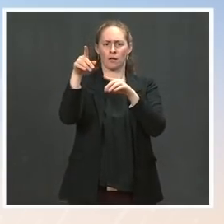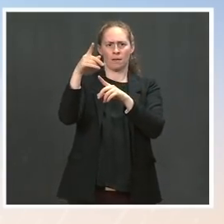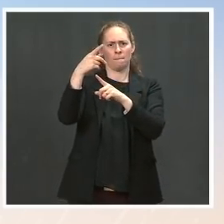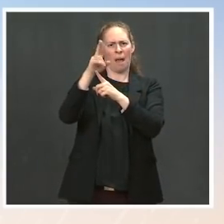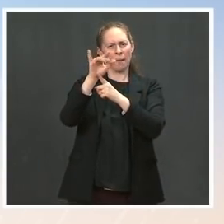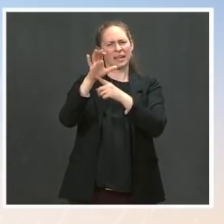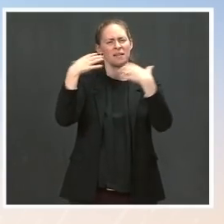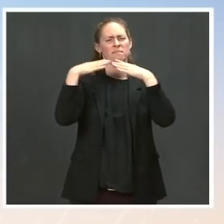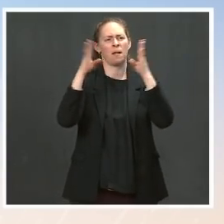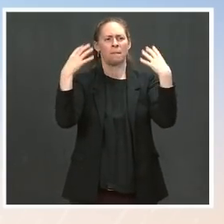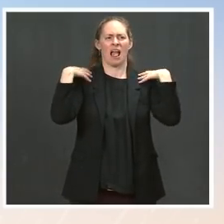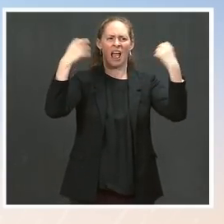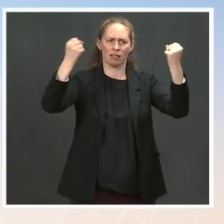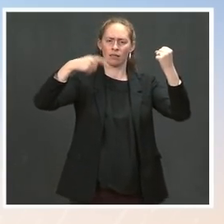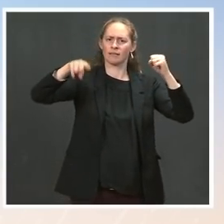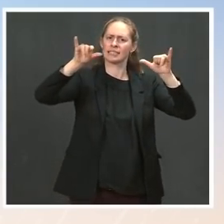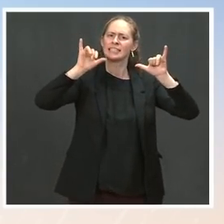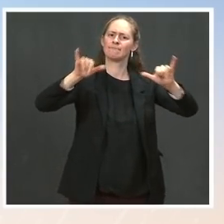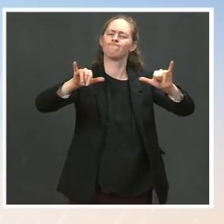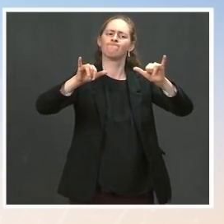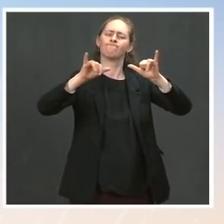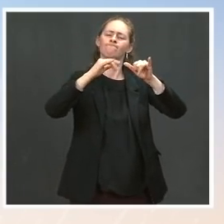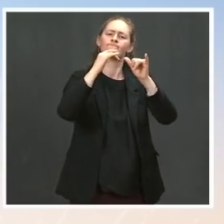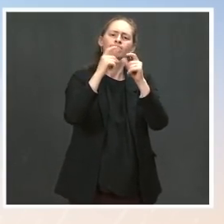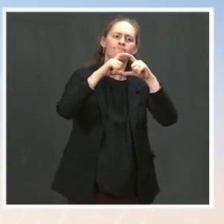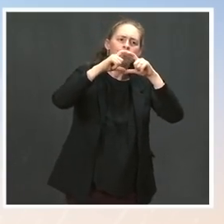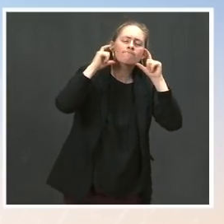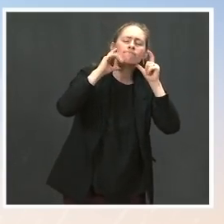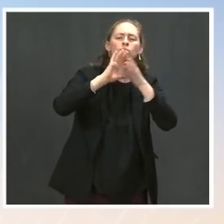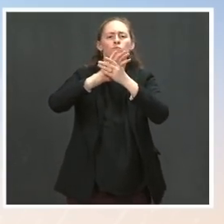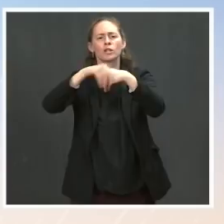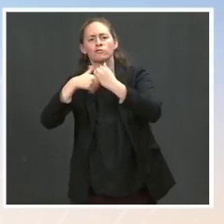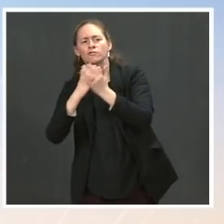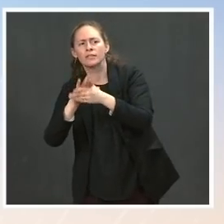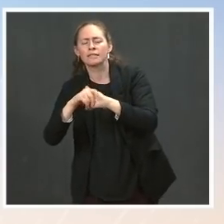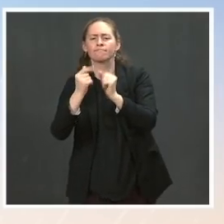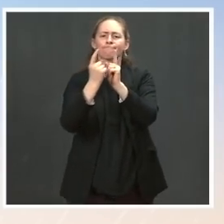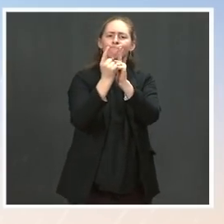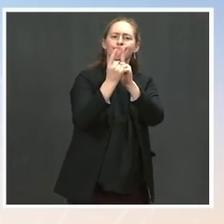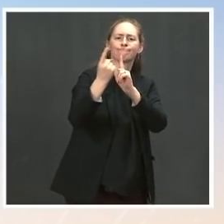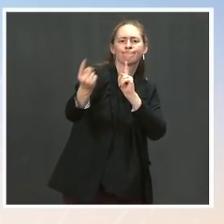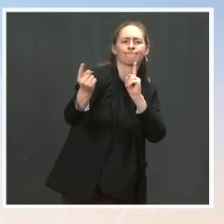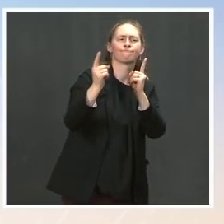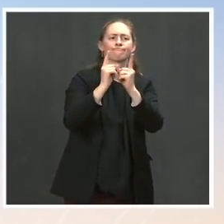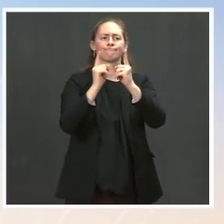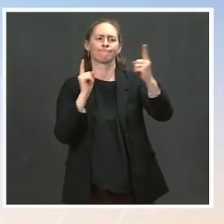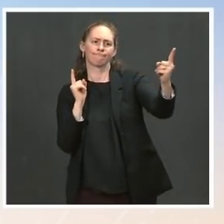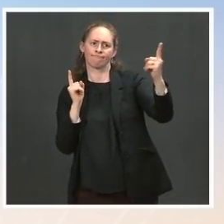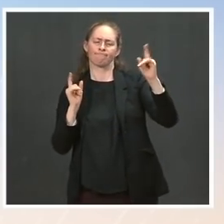continuing to handwash, social distance, because there is still ongoing research on what is most effective